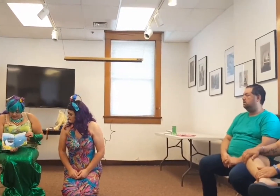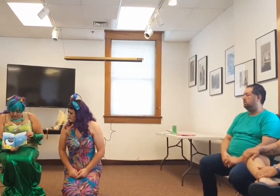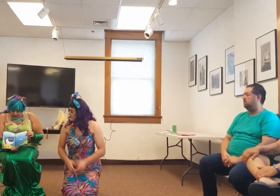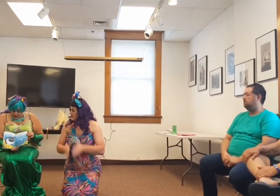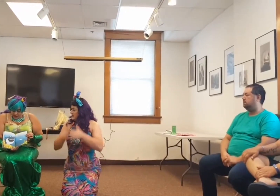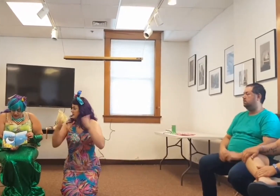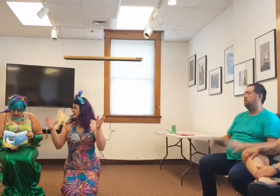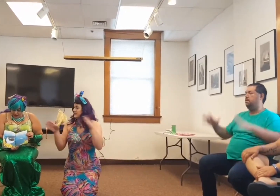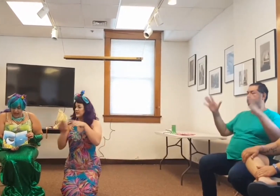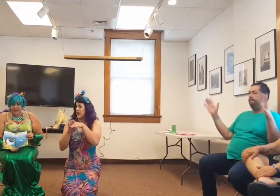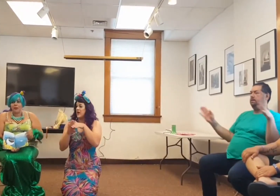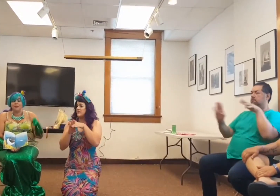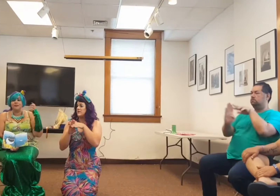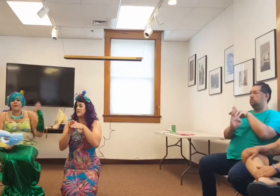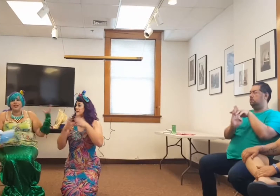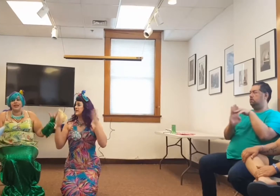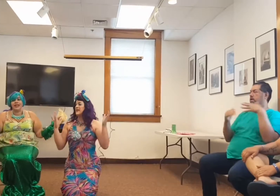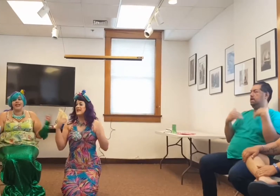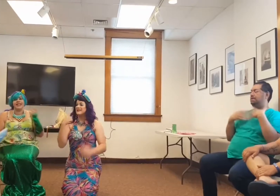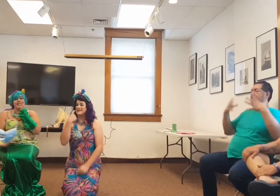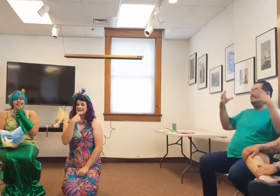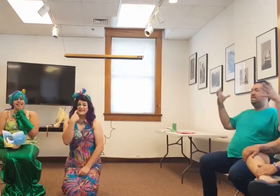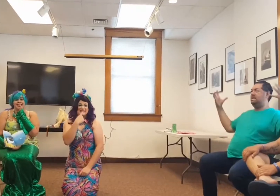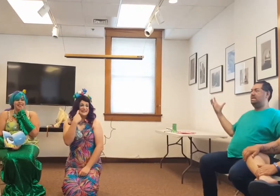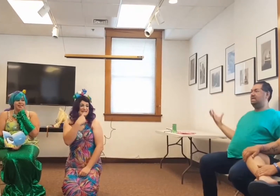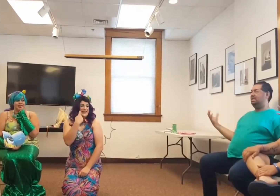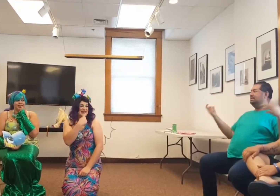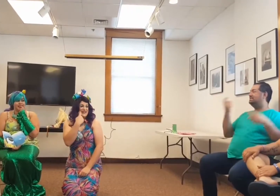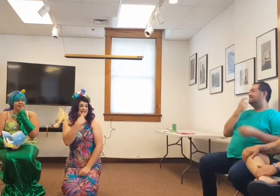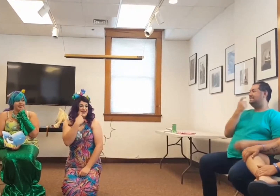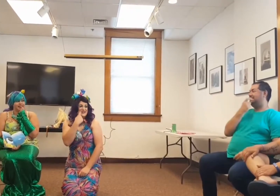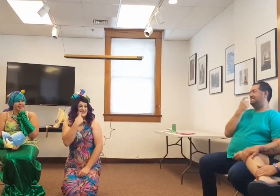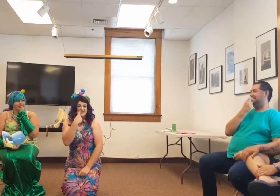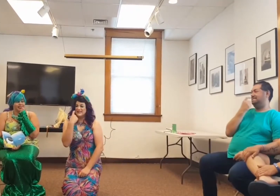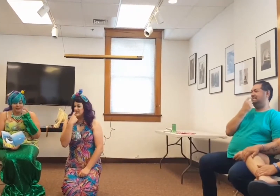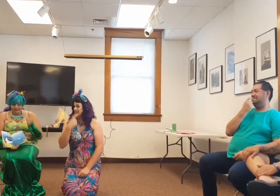Big shark has big teeth.